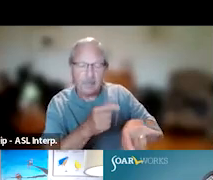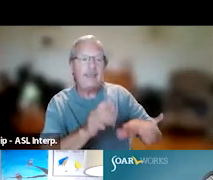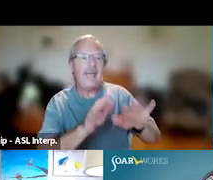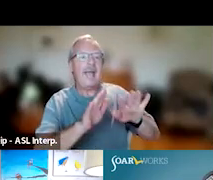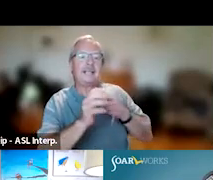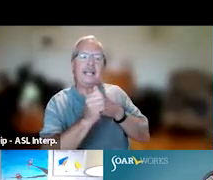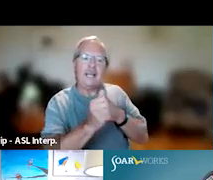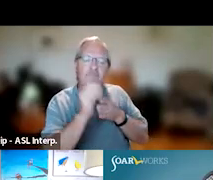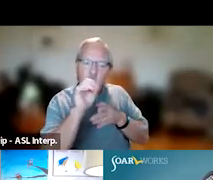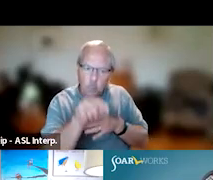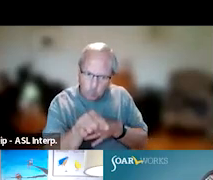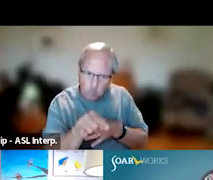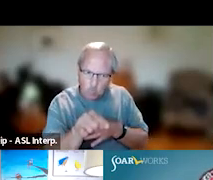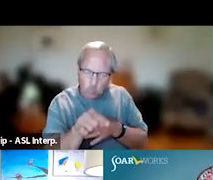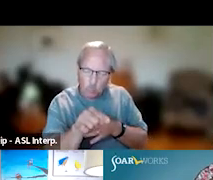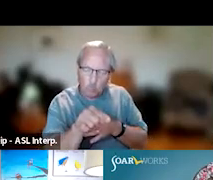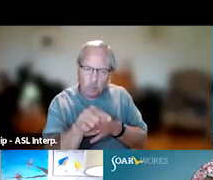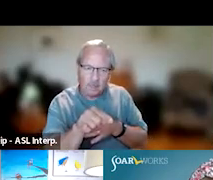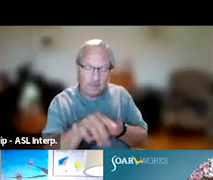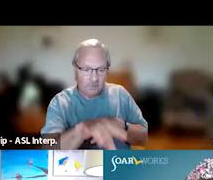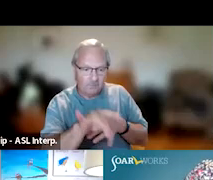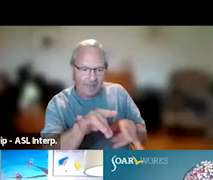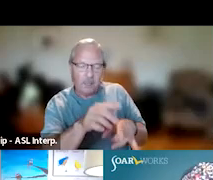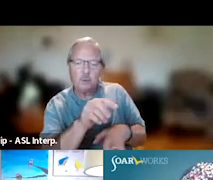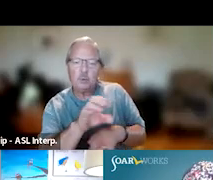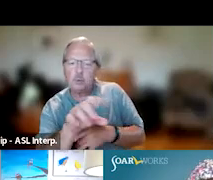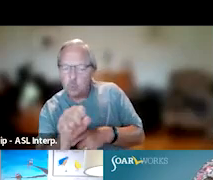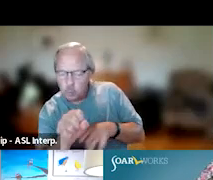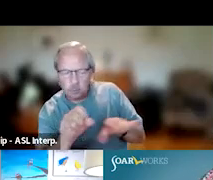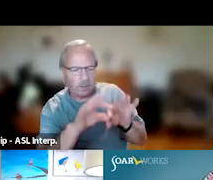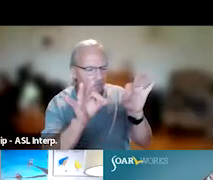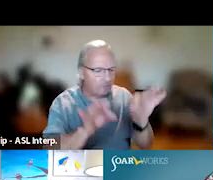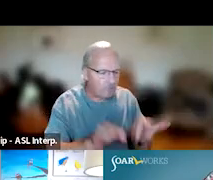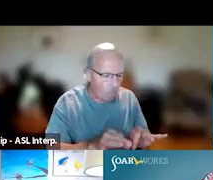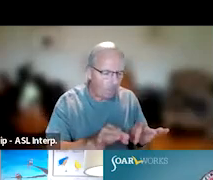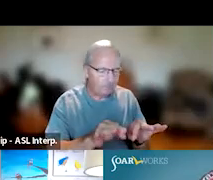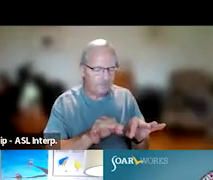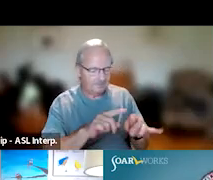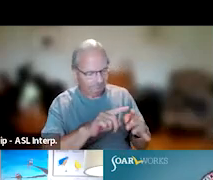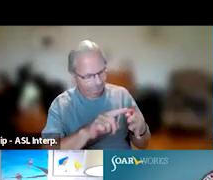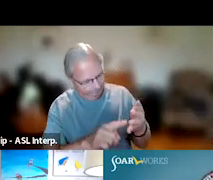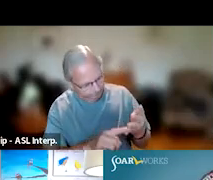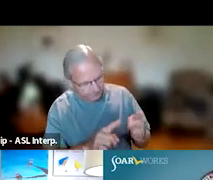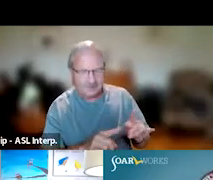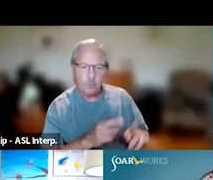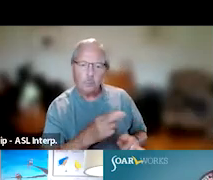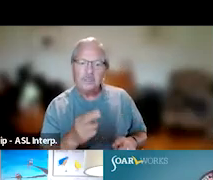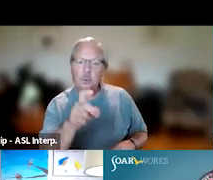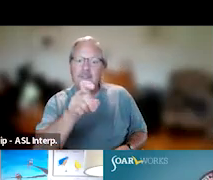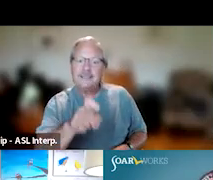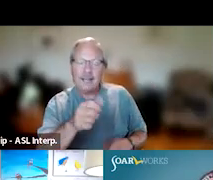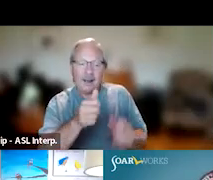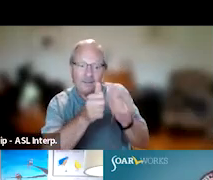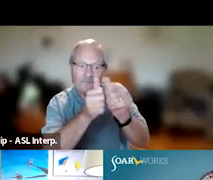for you to make sure that you're finding the tools, the forms, the information, resources you need to follow the model.